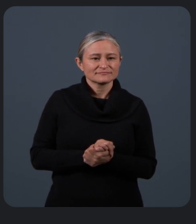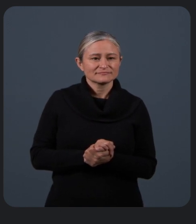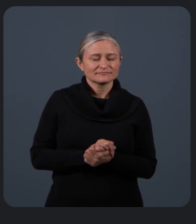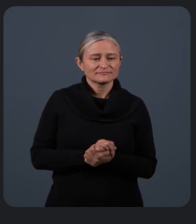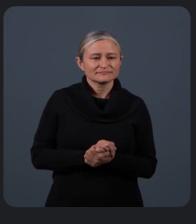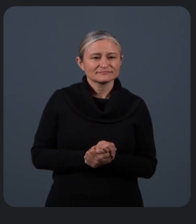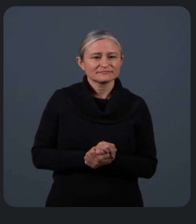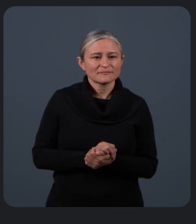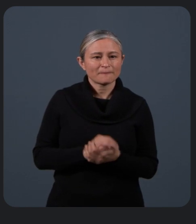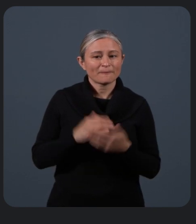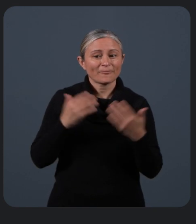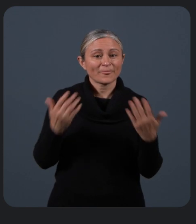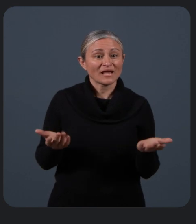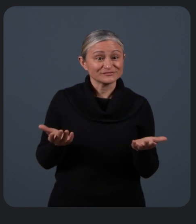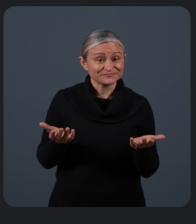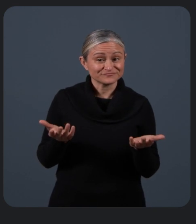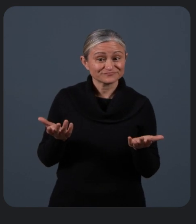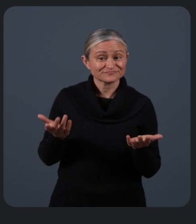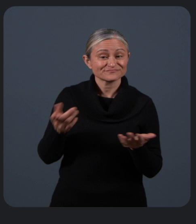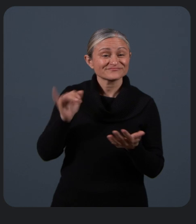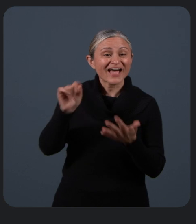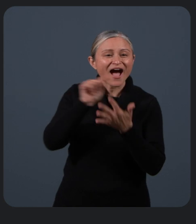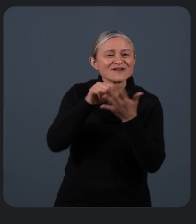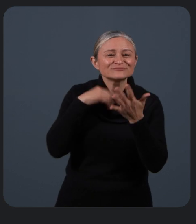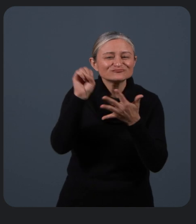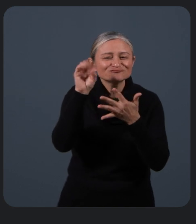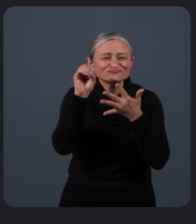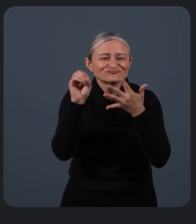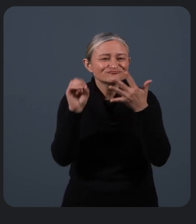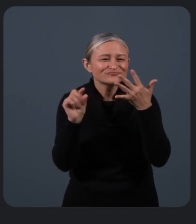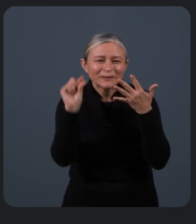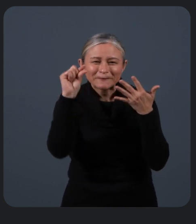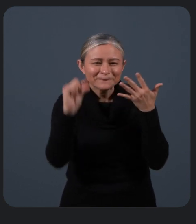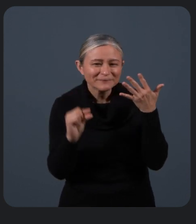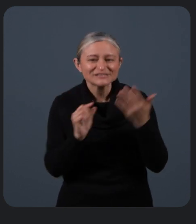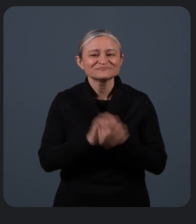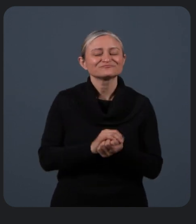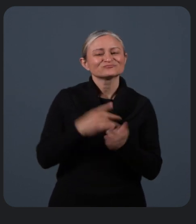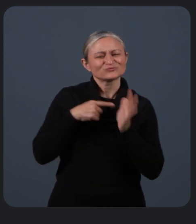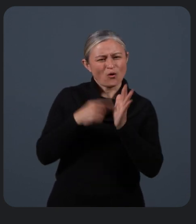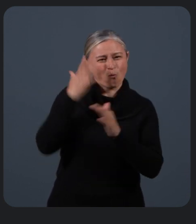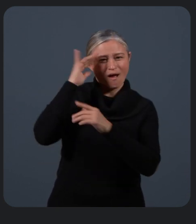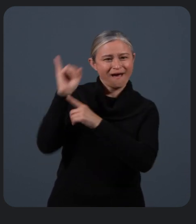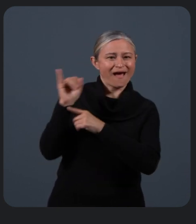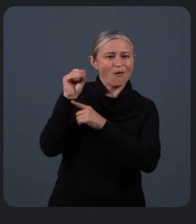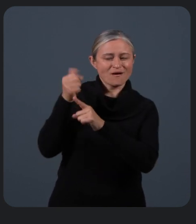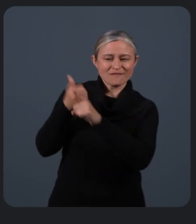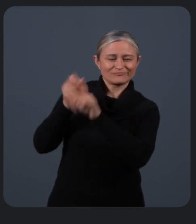These are just a couple of stories that show why I/O is such a wonderful time for us all